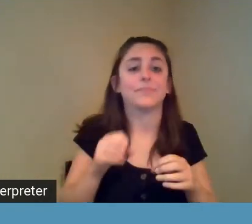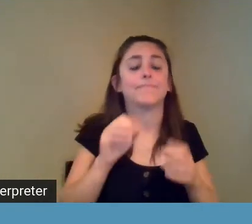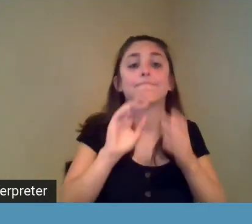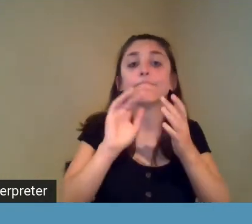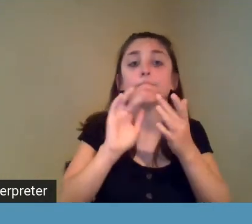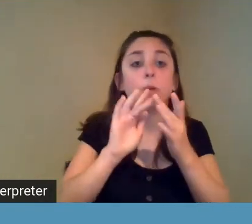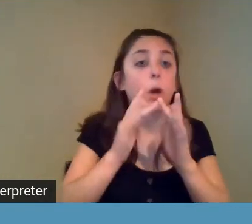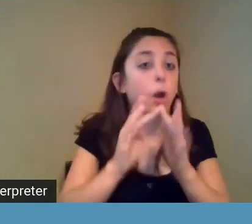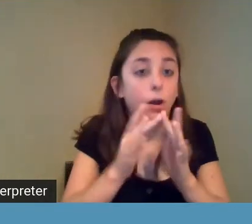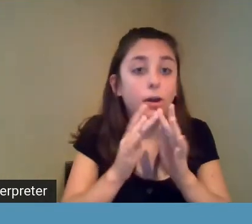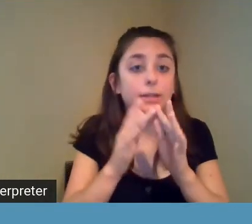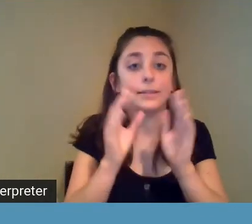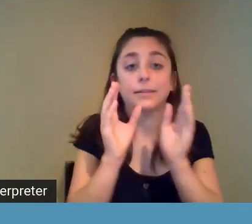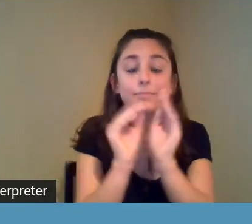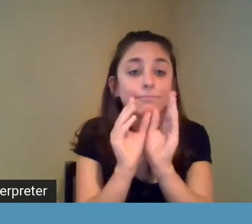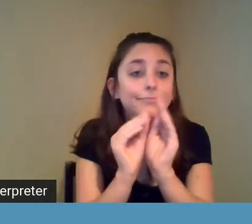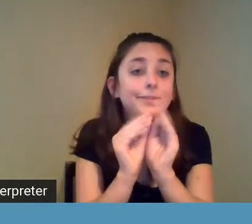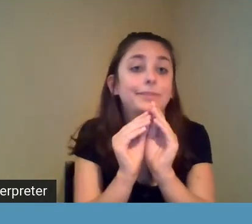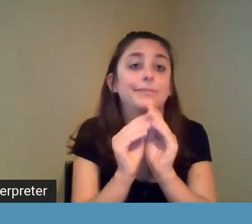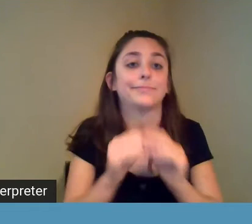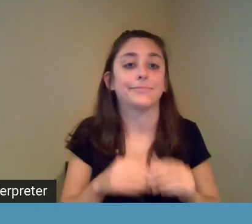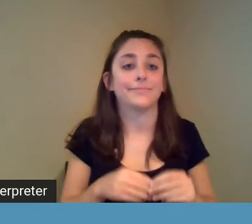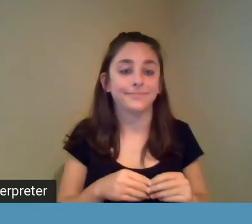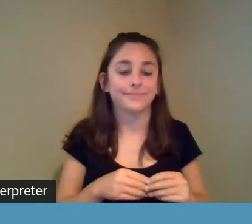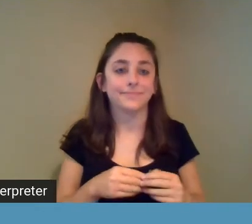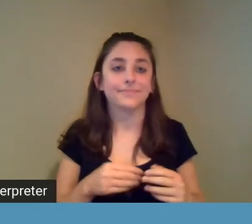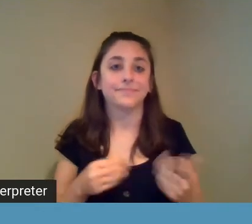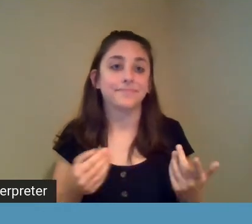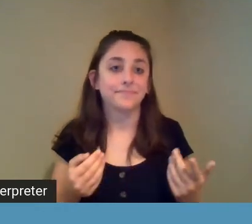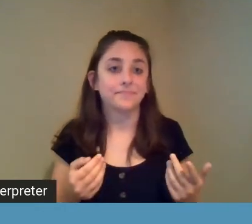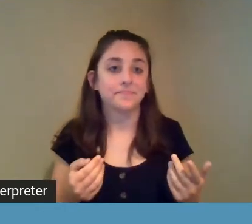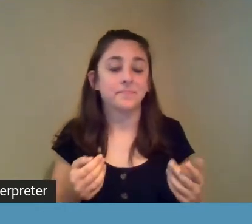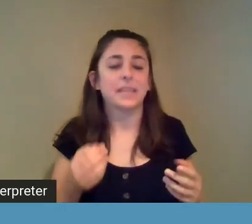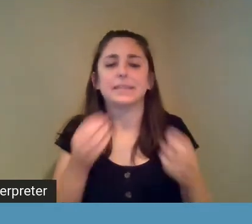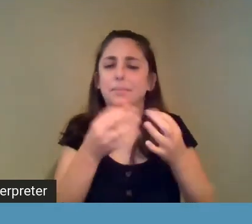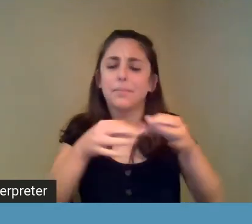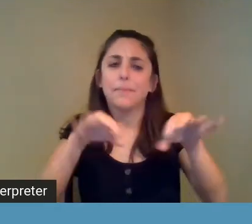may substitute for our physical sense of place it is important to reflect on the land we